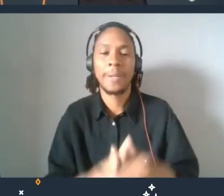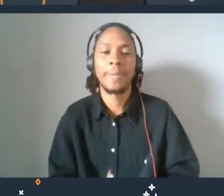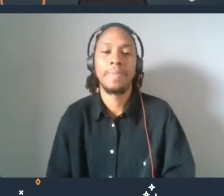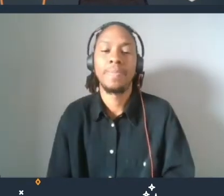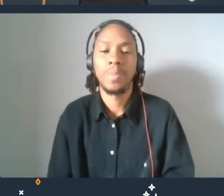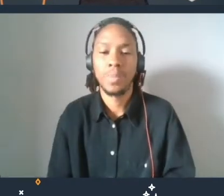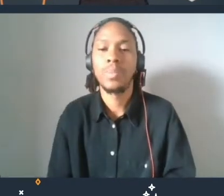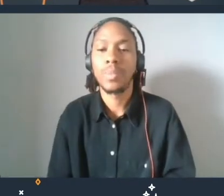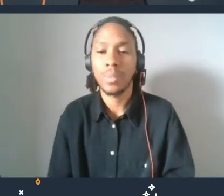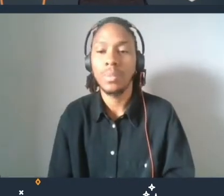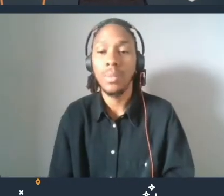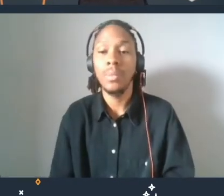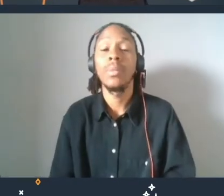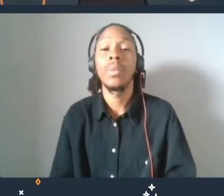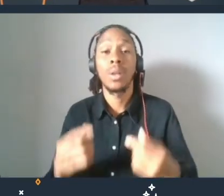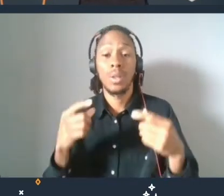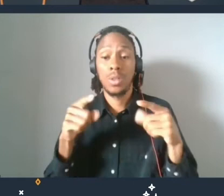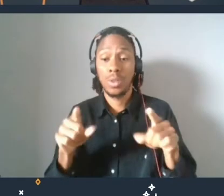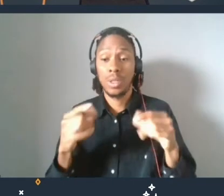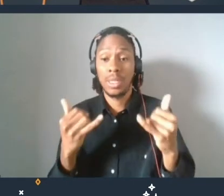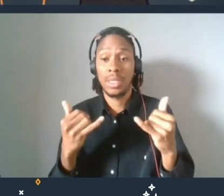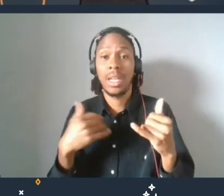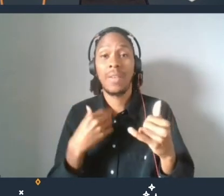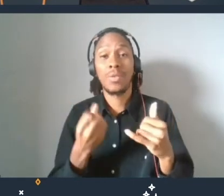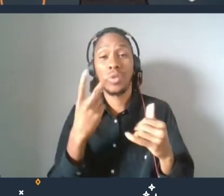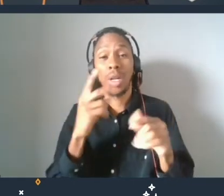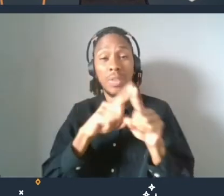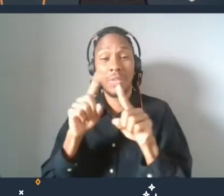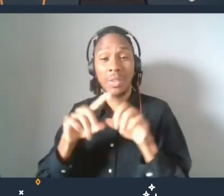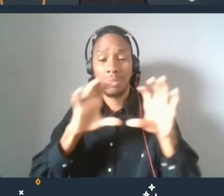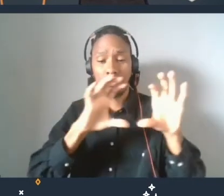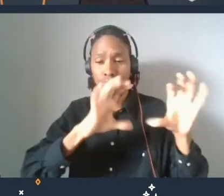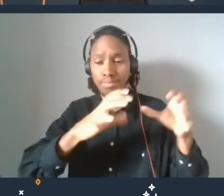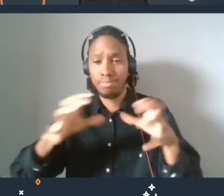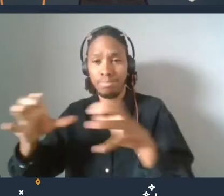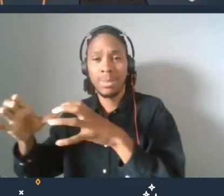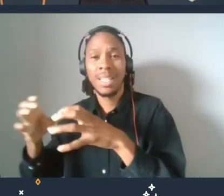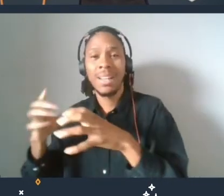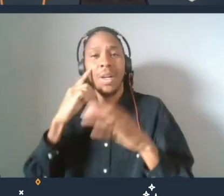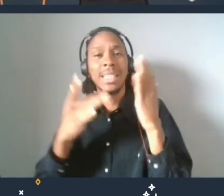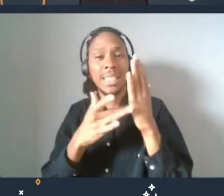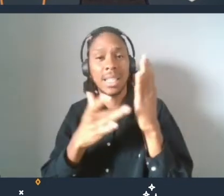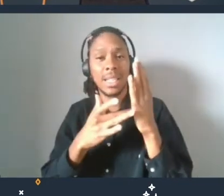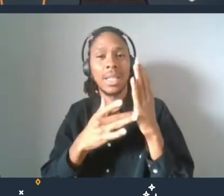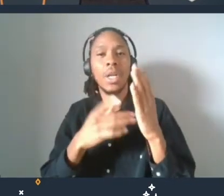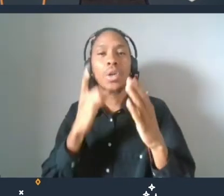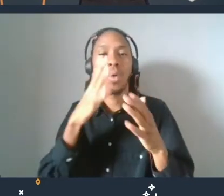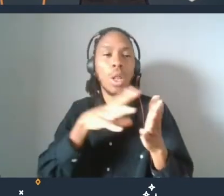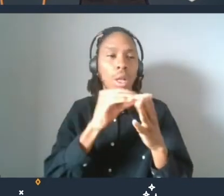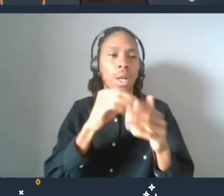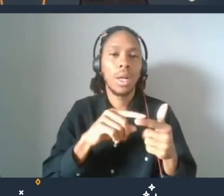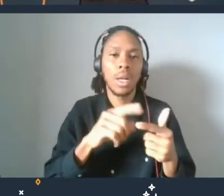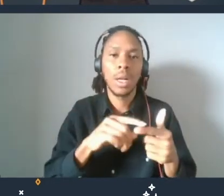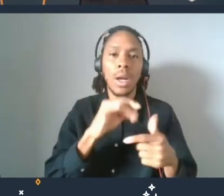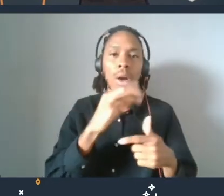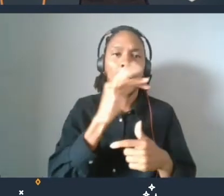Throughout the day, we have 12 different technical sessions for you. And by the end of the day, you're gonna learn things like why S3 is the best place to build your data lake